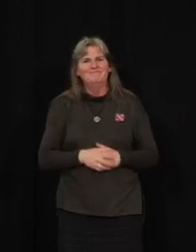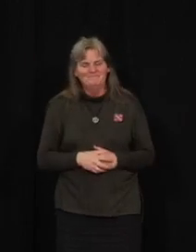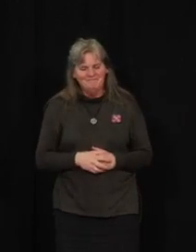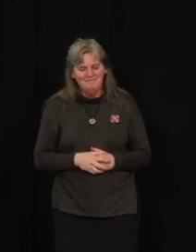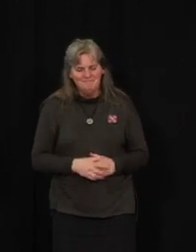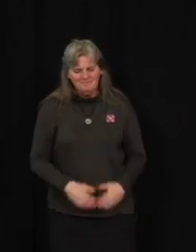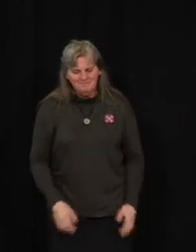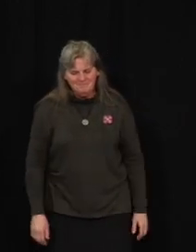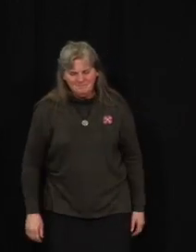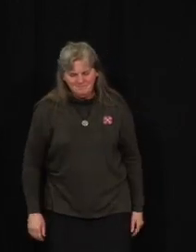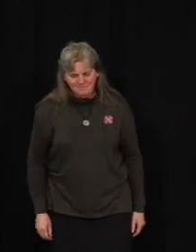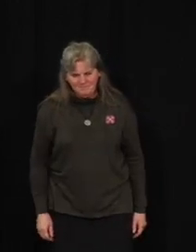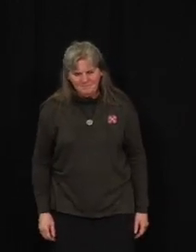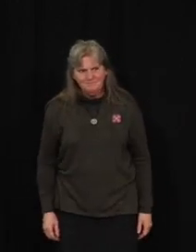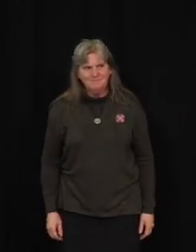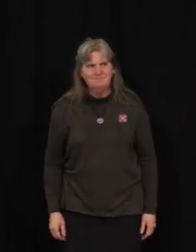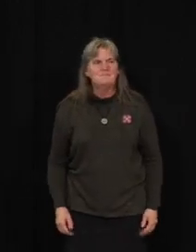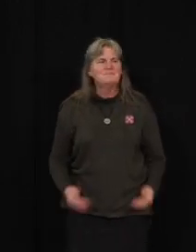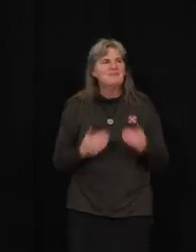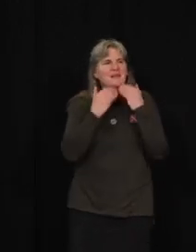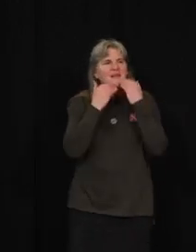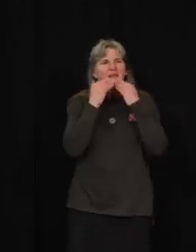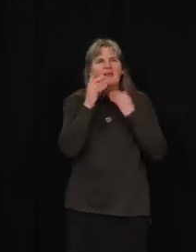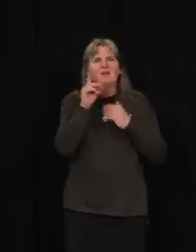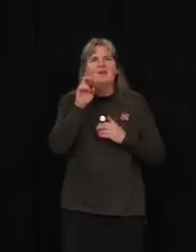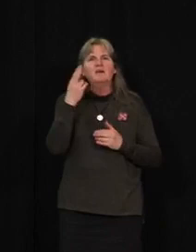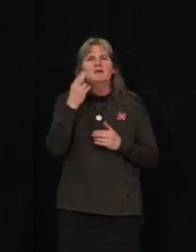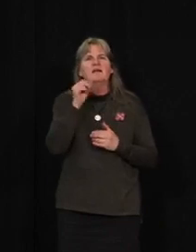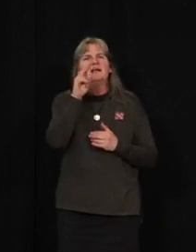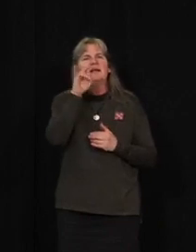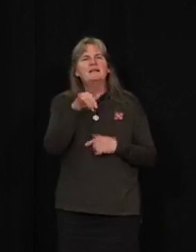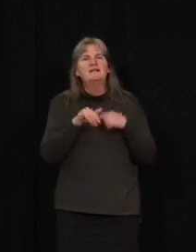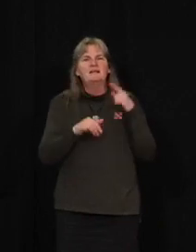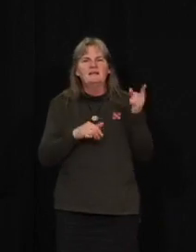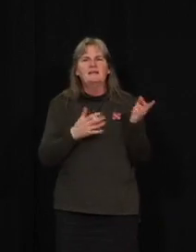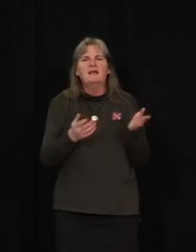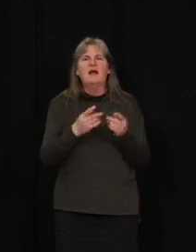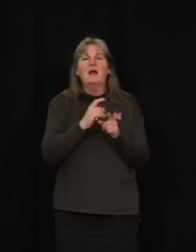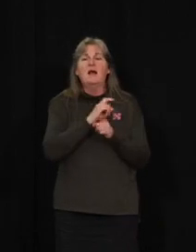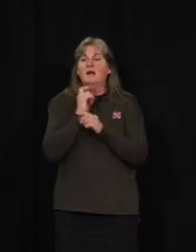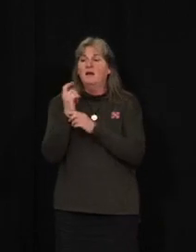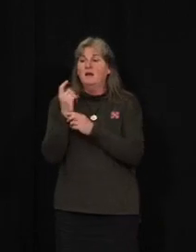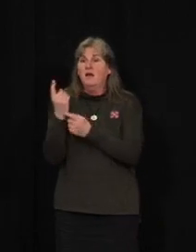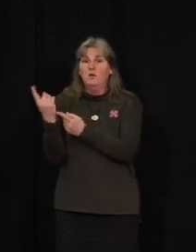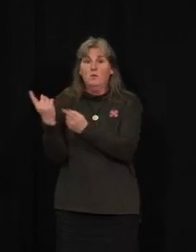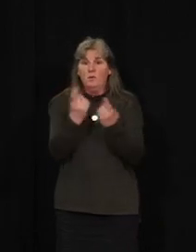Thank you, Dr Hanley. Thank you, Premier Silver. We will now go to the phone lines. We will start with Gabrielle,